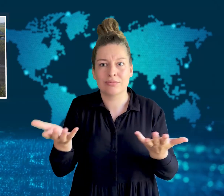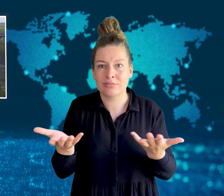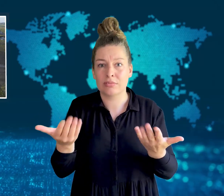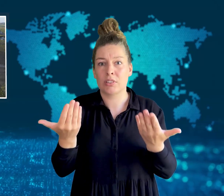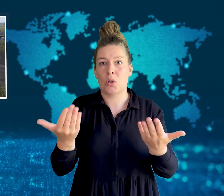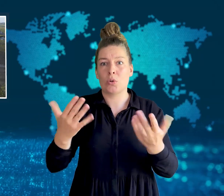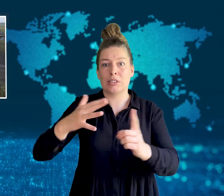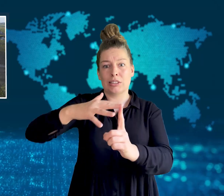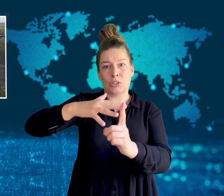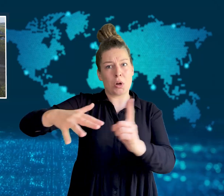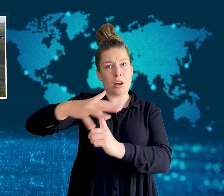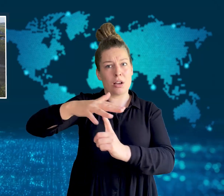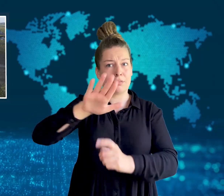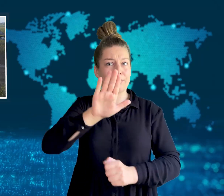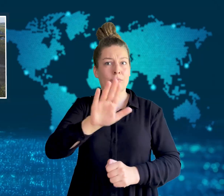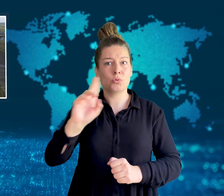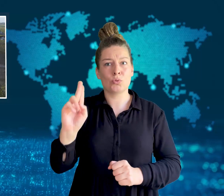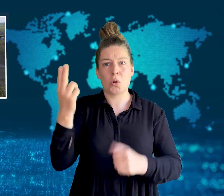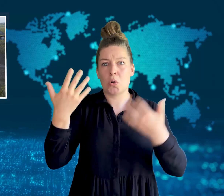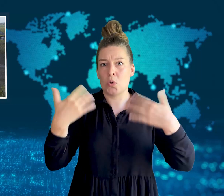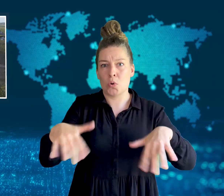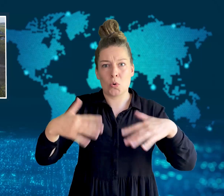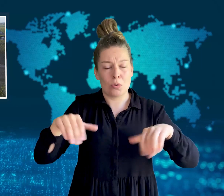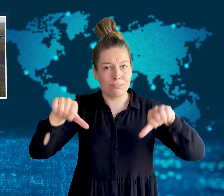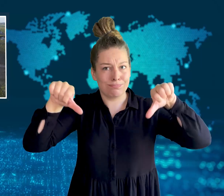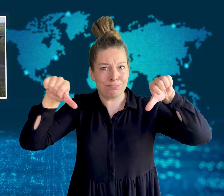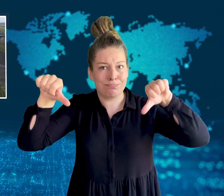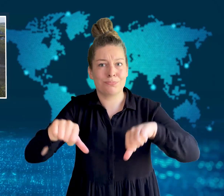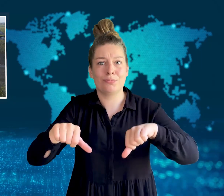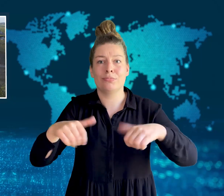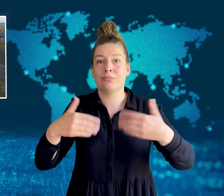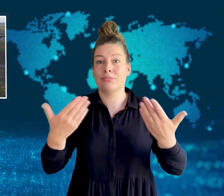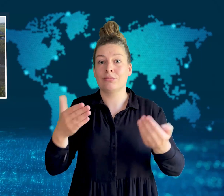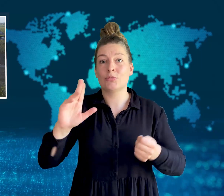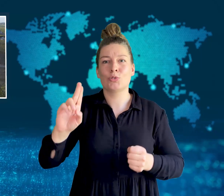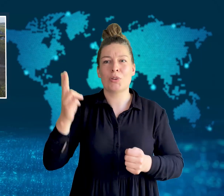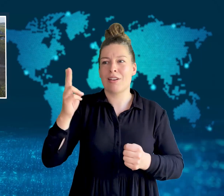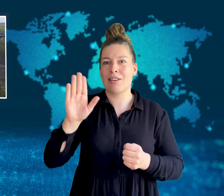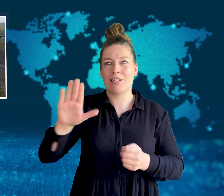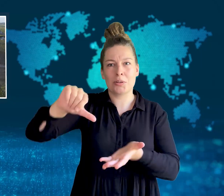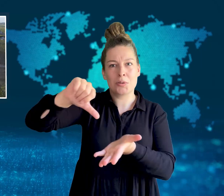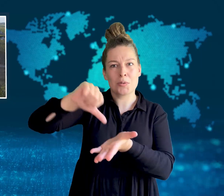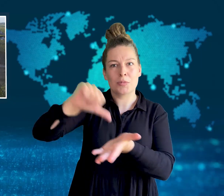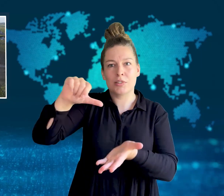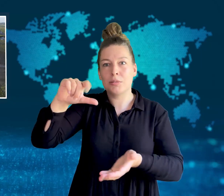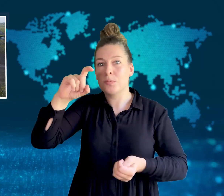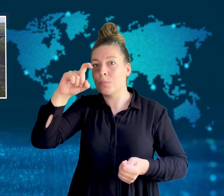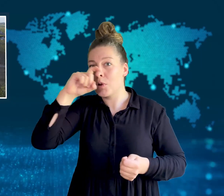The situation is so bad that city workers are drilling wells